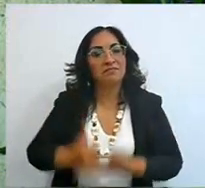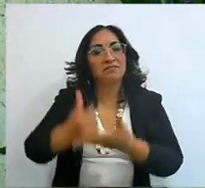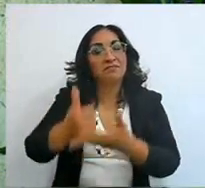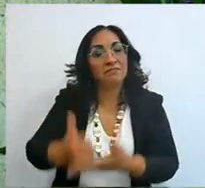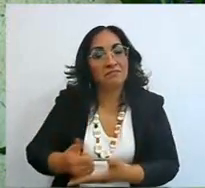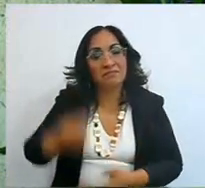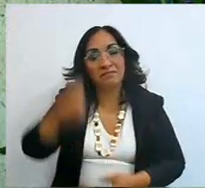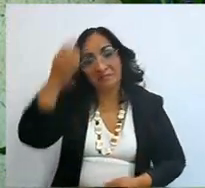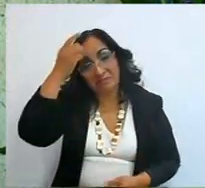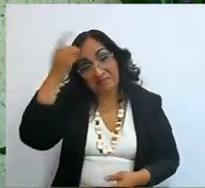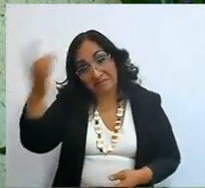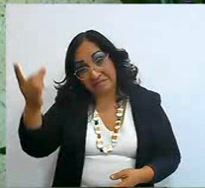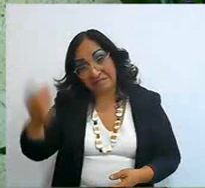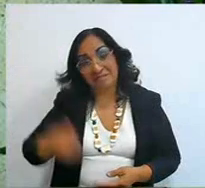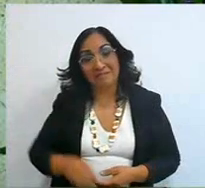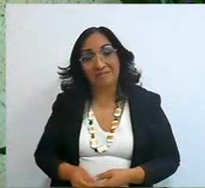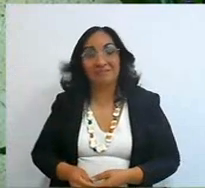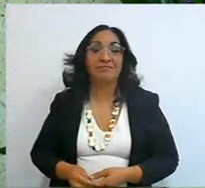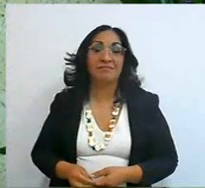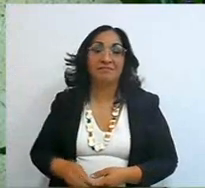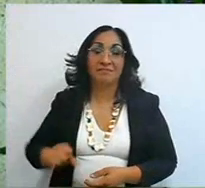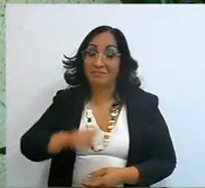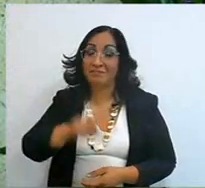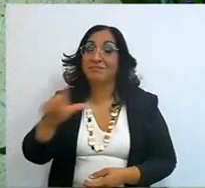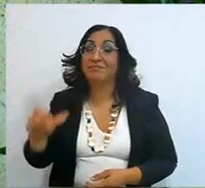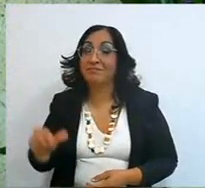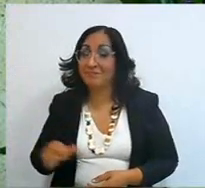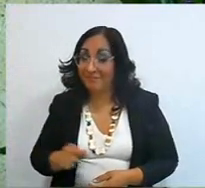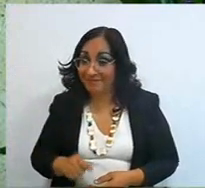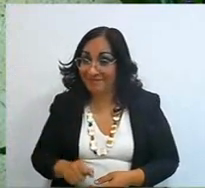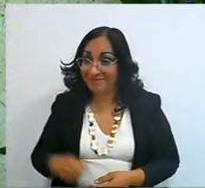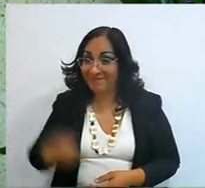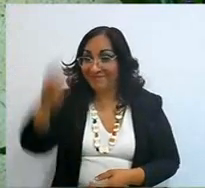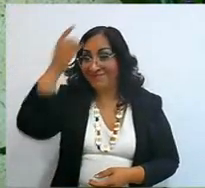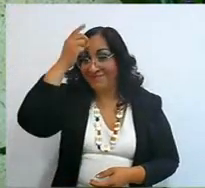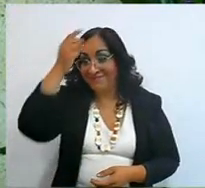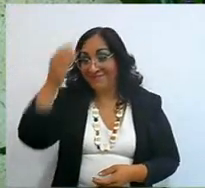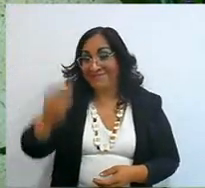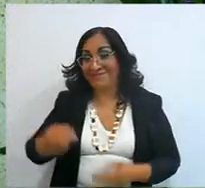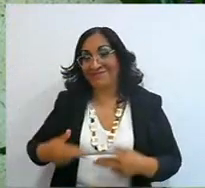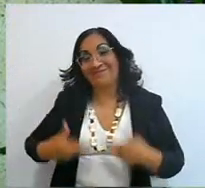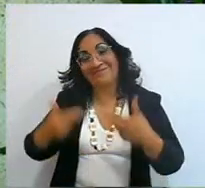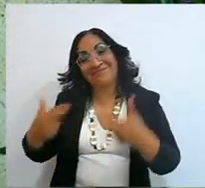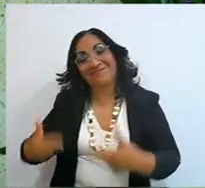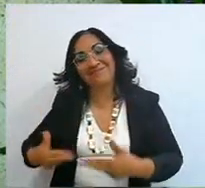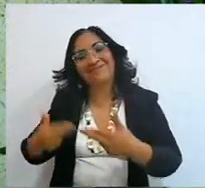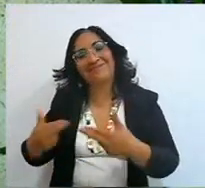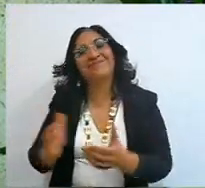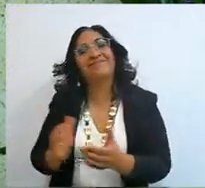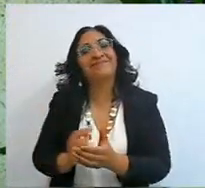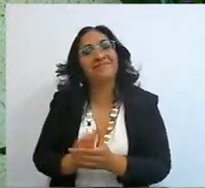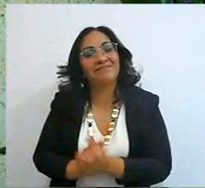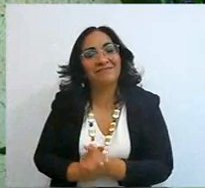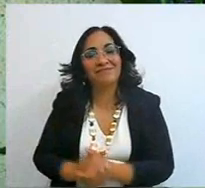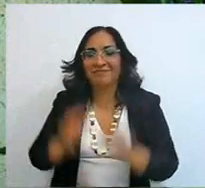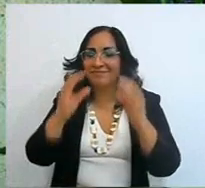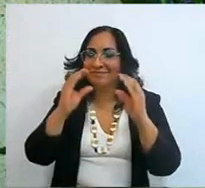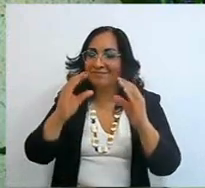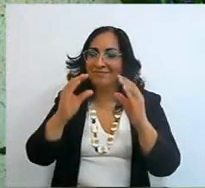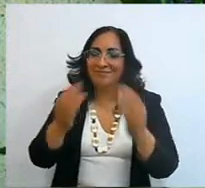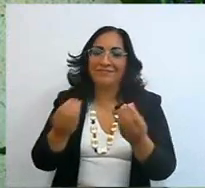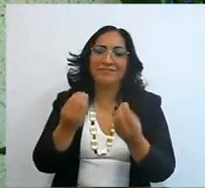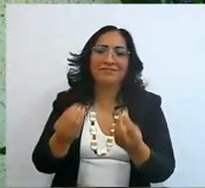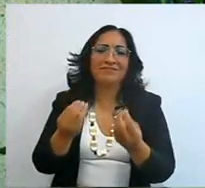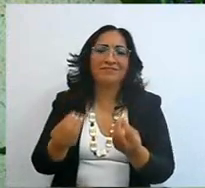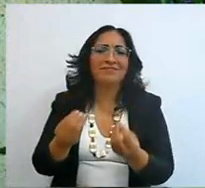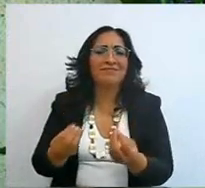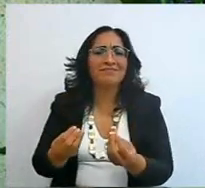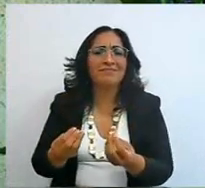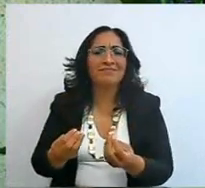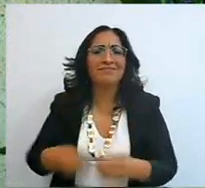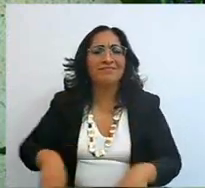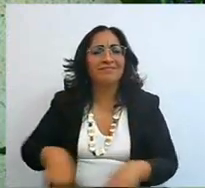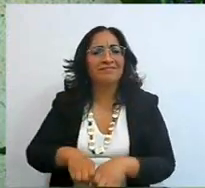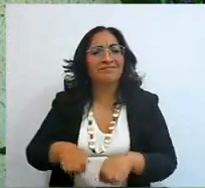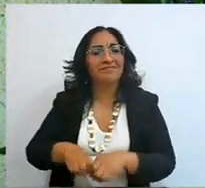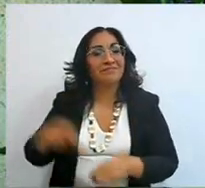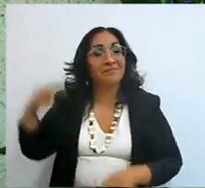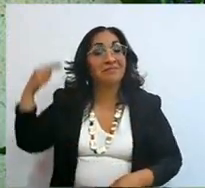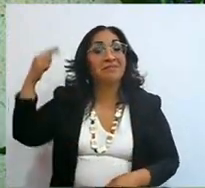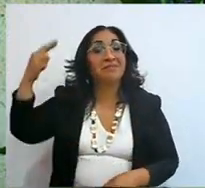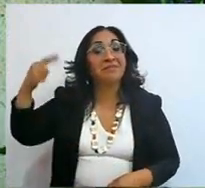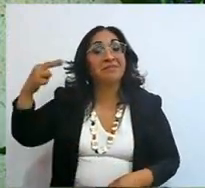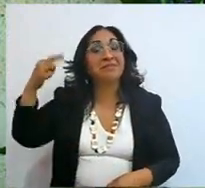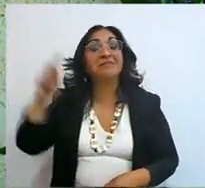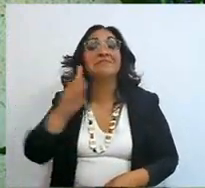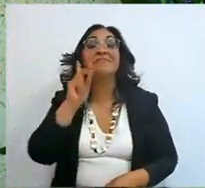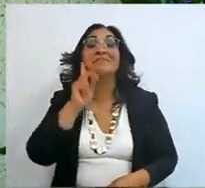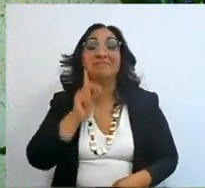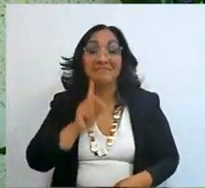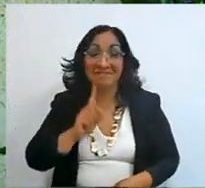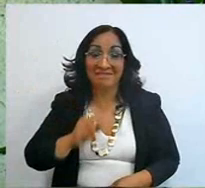and then, God gives her a husband who has her like a queen, treats her like a queen, cares for her like a queen,